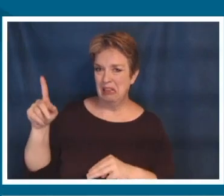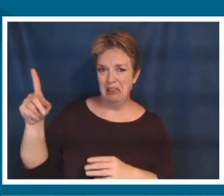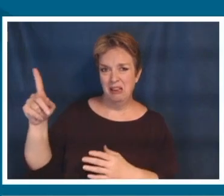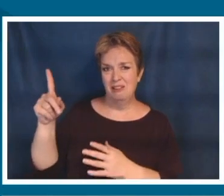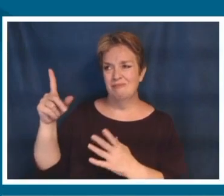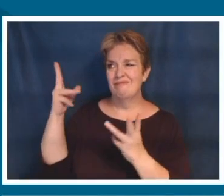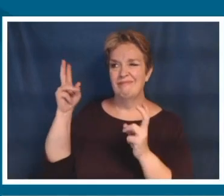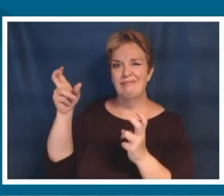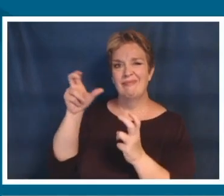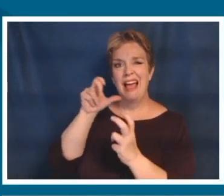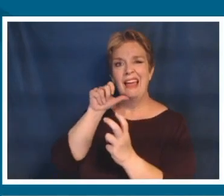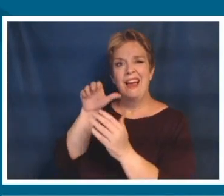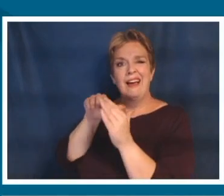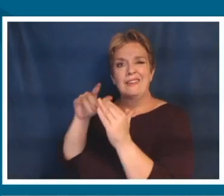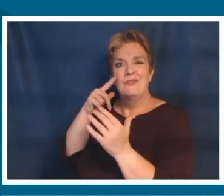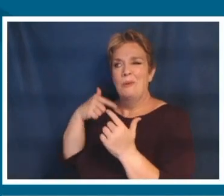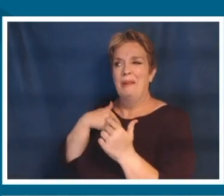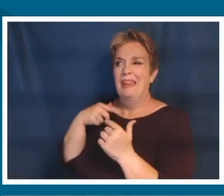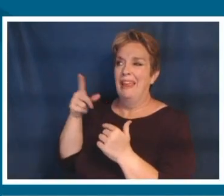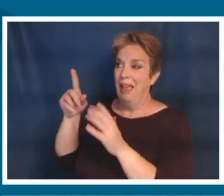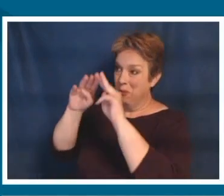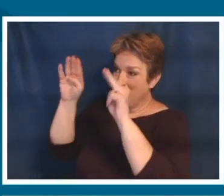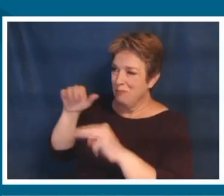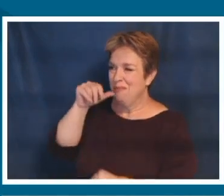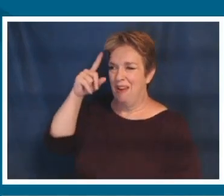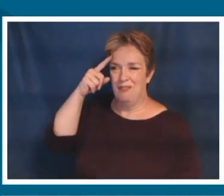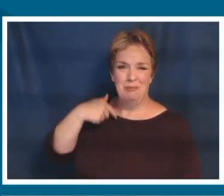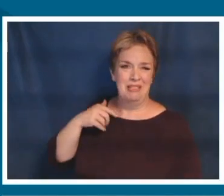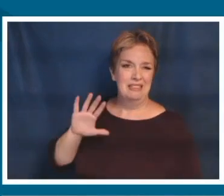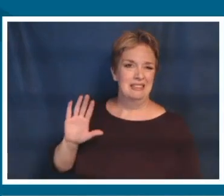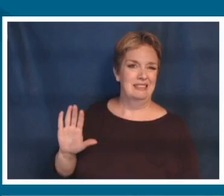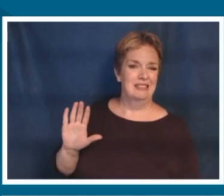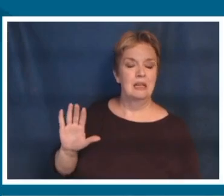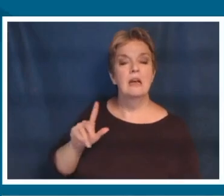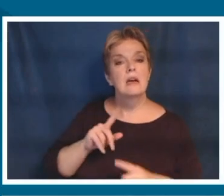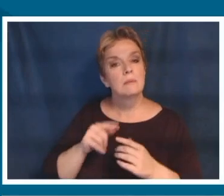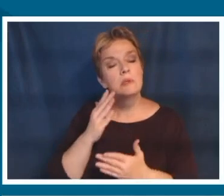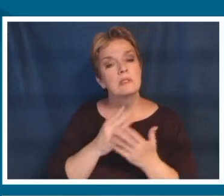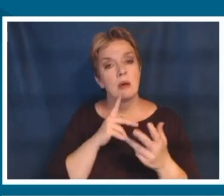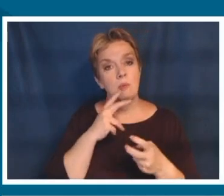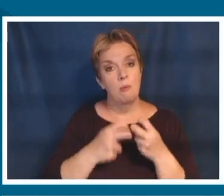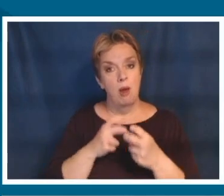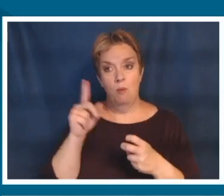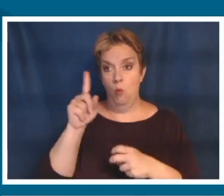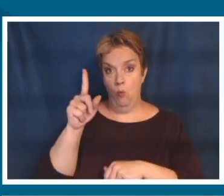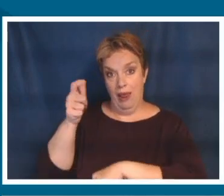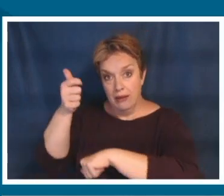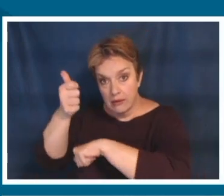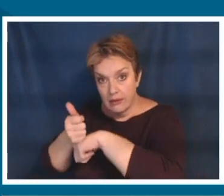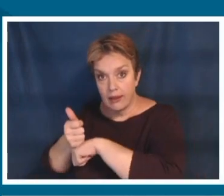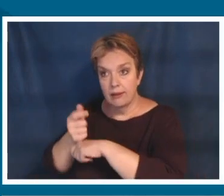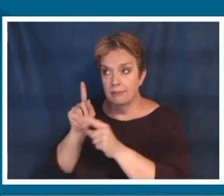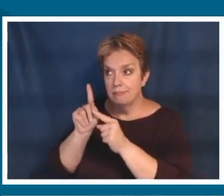we we have we have geographic issues we have um